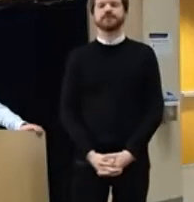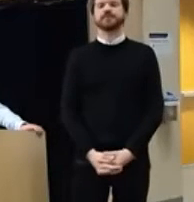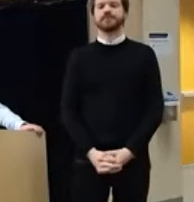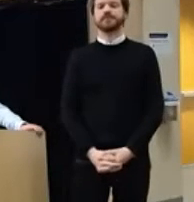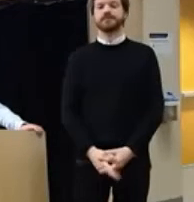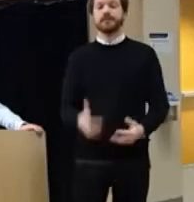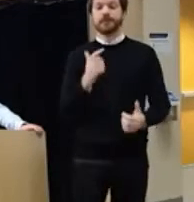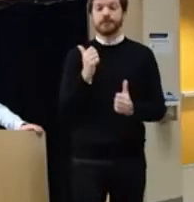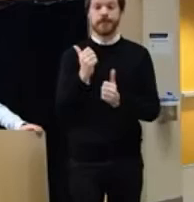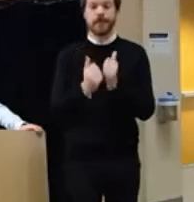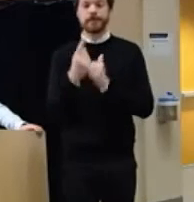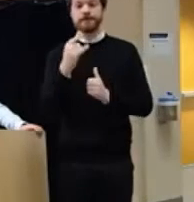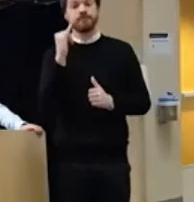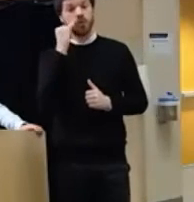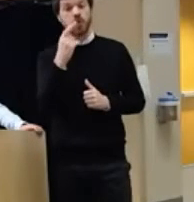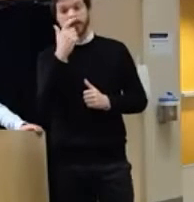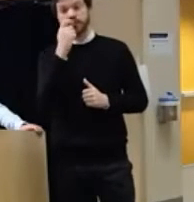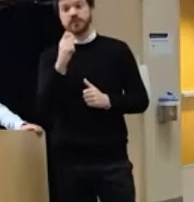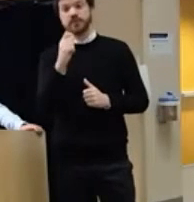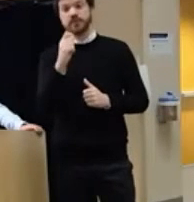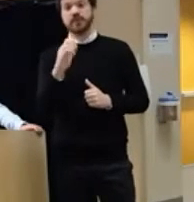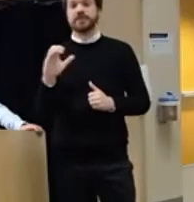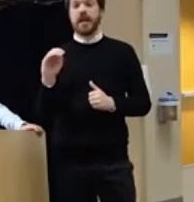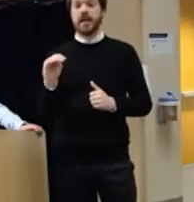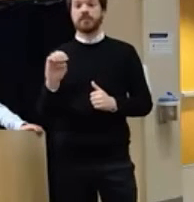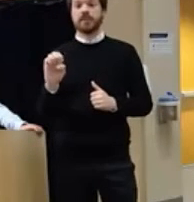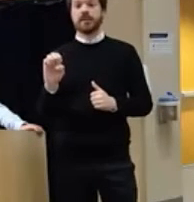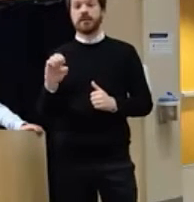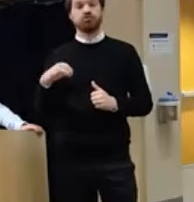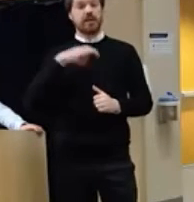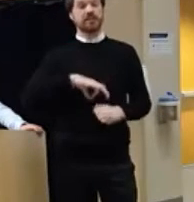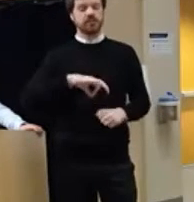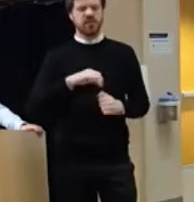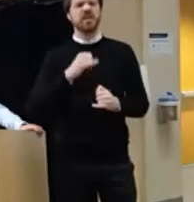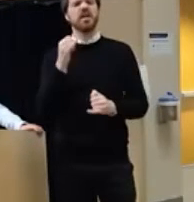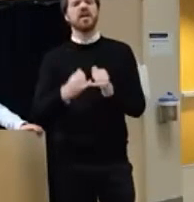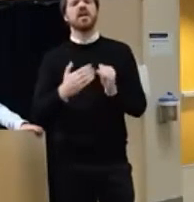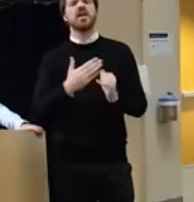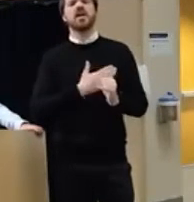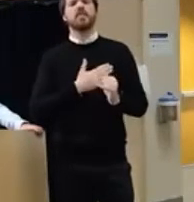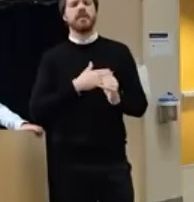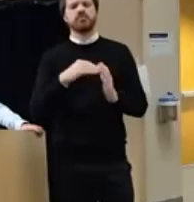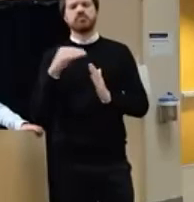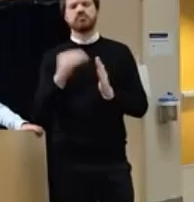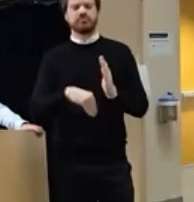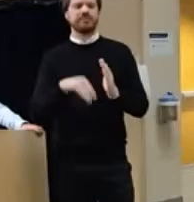you are interested in uh CME credits uh at the end please complete the evaluation uh with the